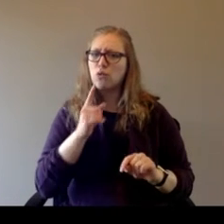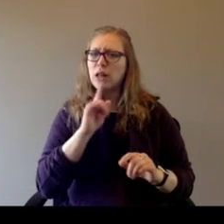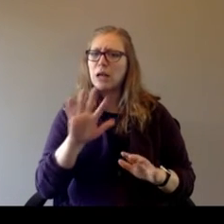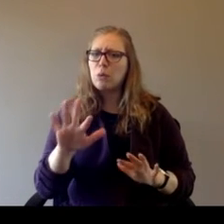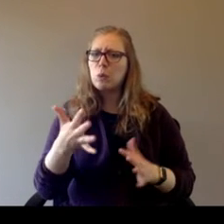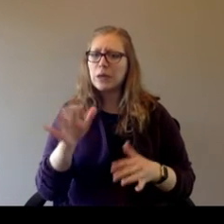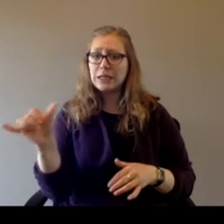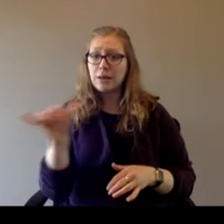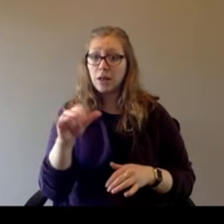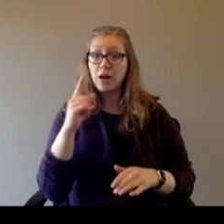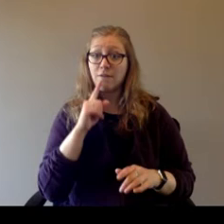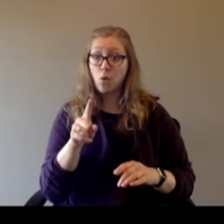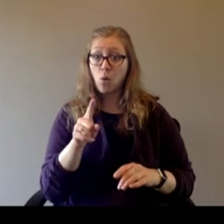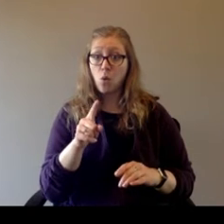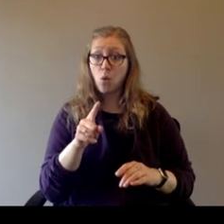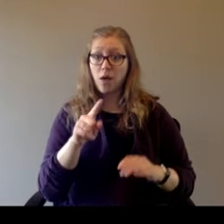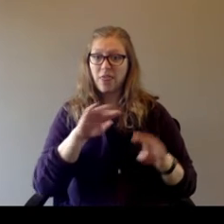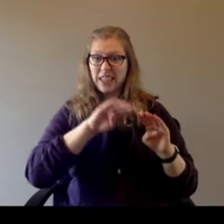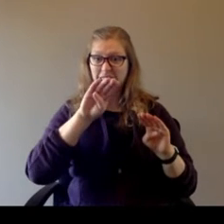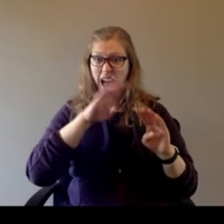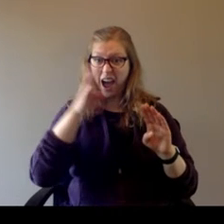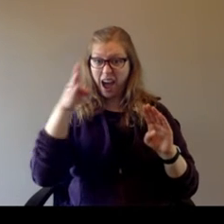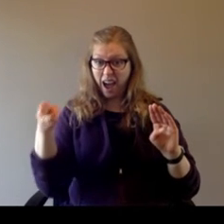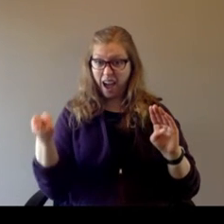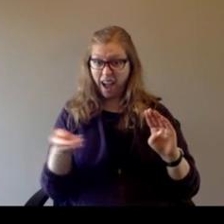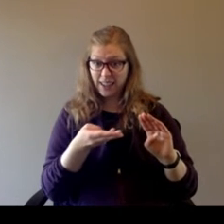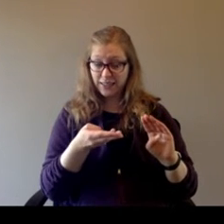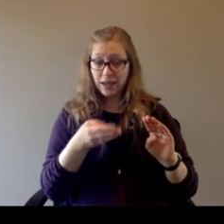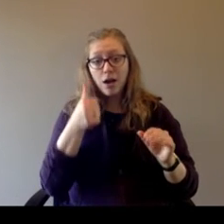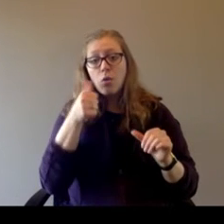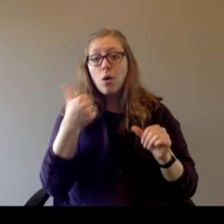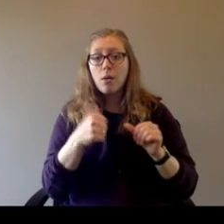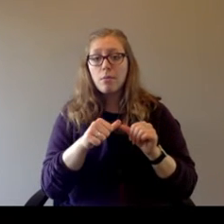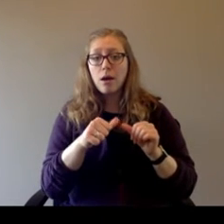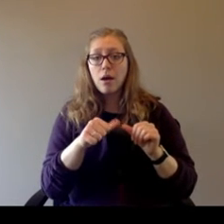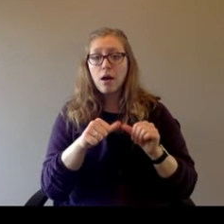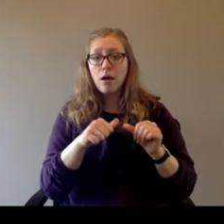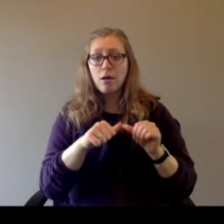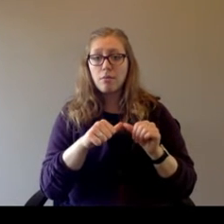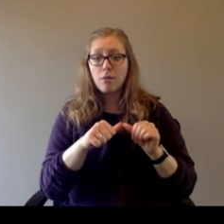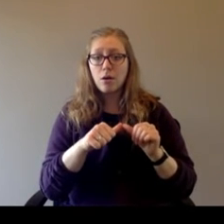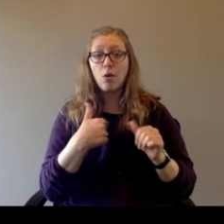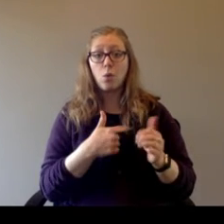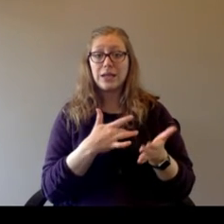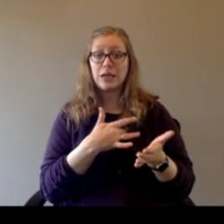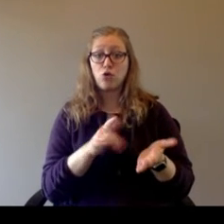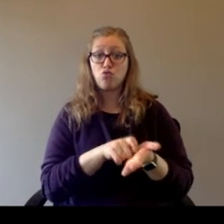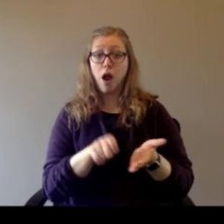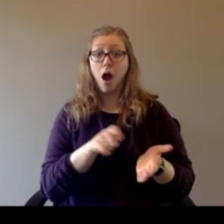The only thing to remember in sides is that, you know, our notation here goes in the linear fashion. But in an actual triangle,